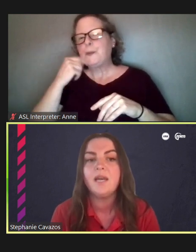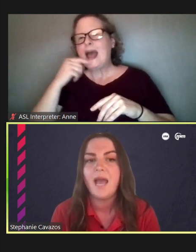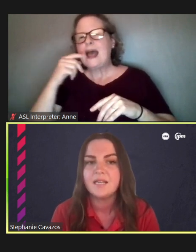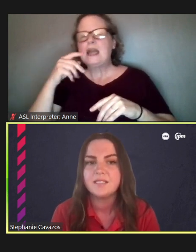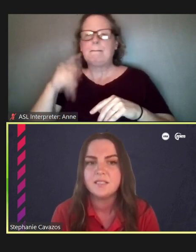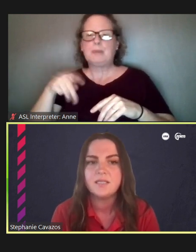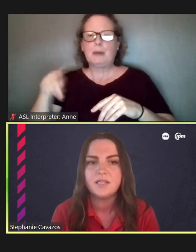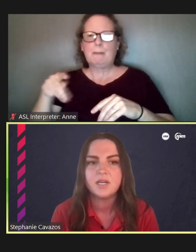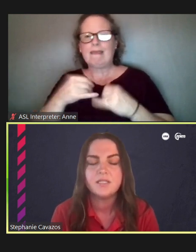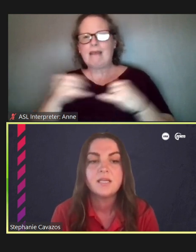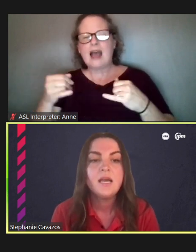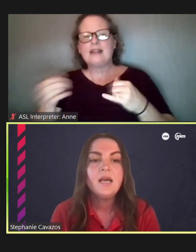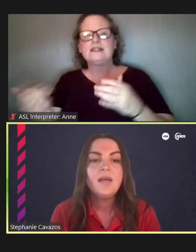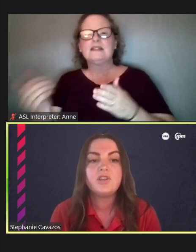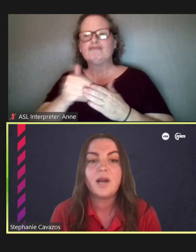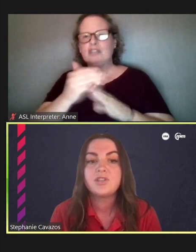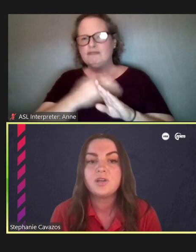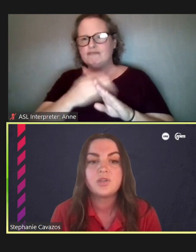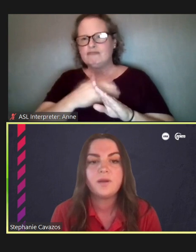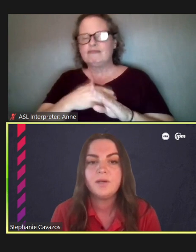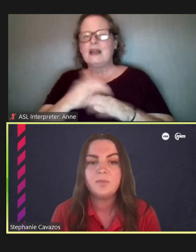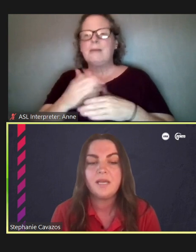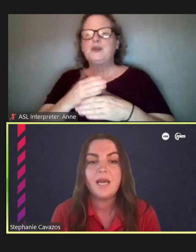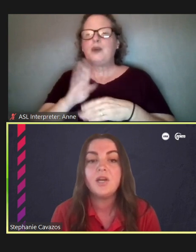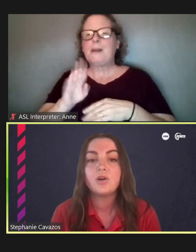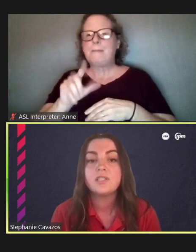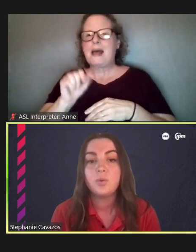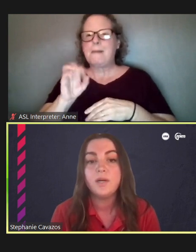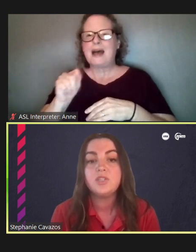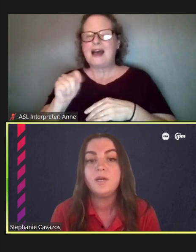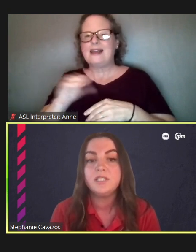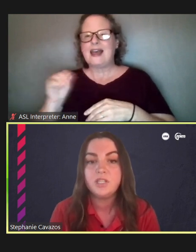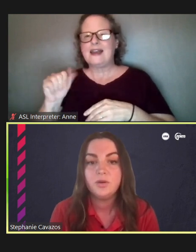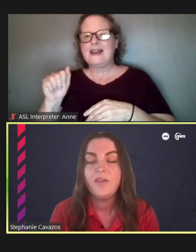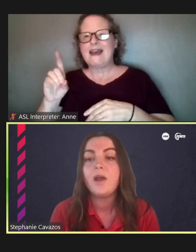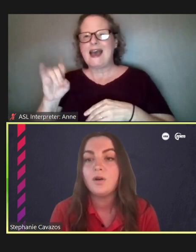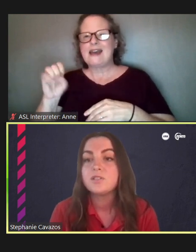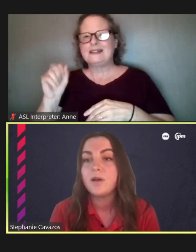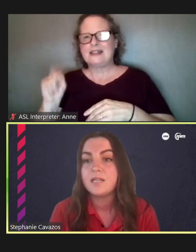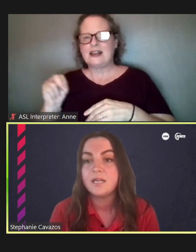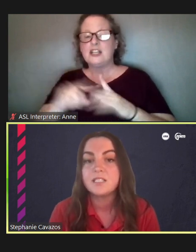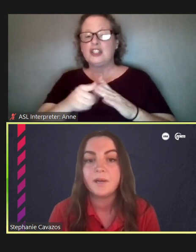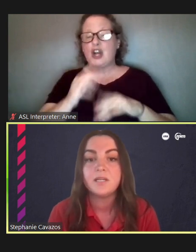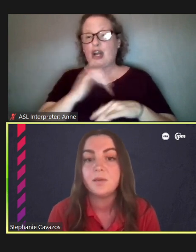and Addison stations. The track structure rebuild began in early 2022, and that also has an expected